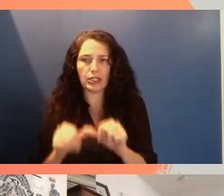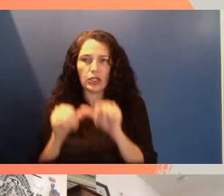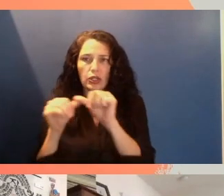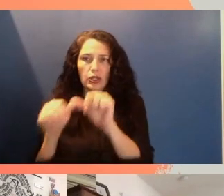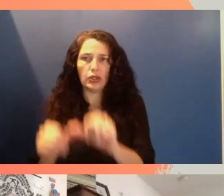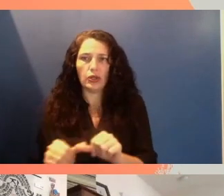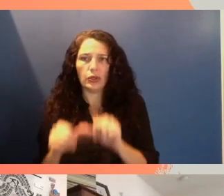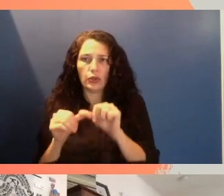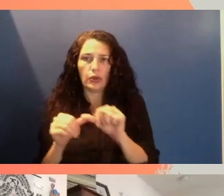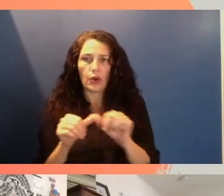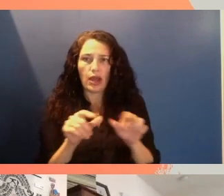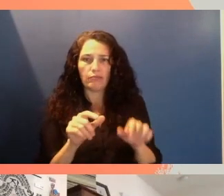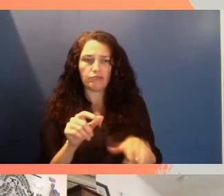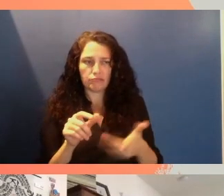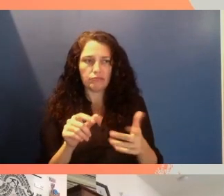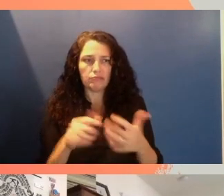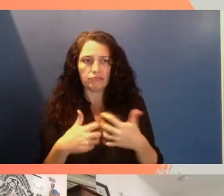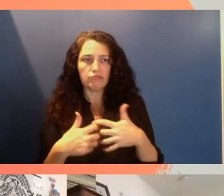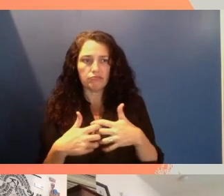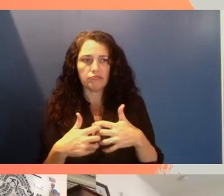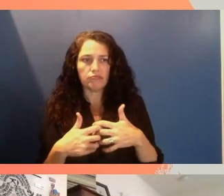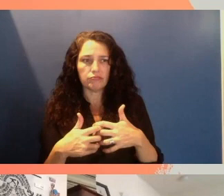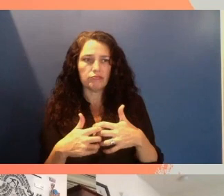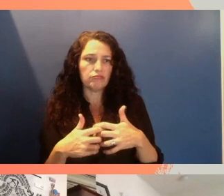as filmmakers in this space telling these kinds of stories.